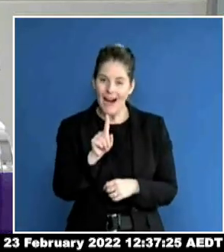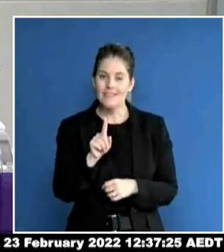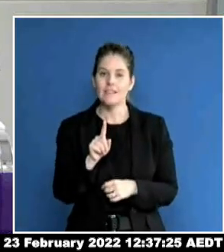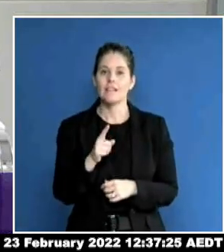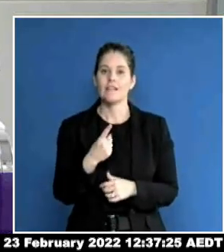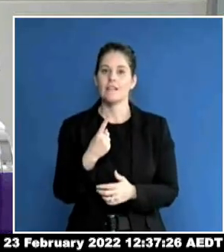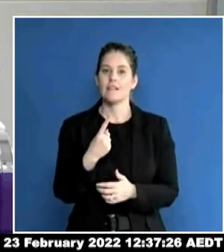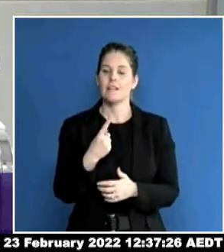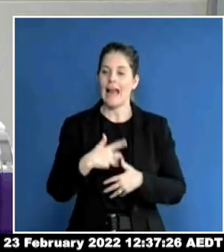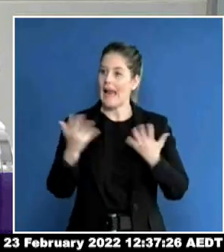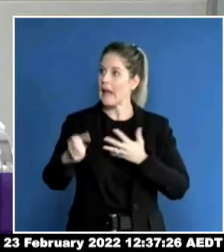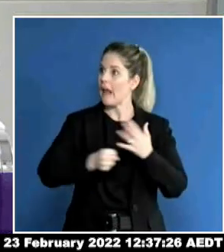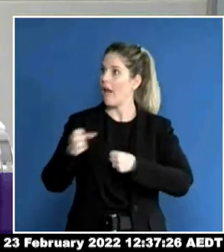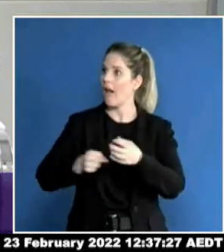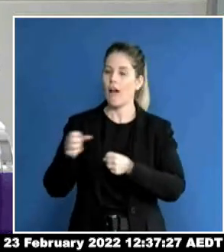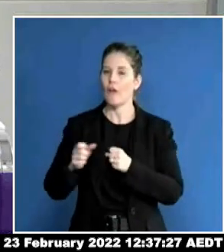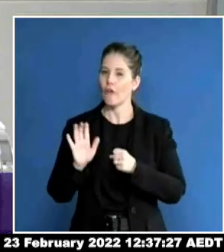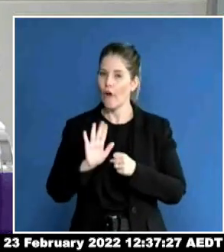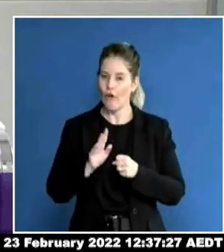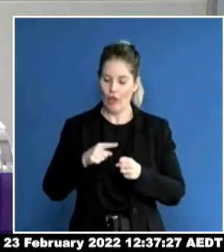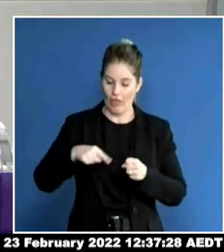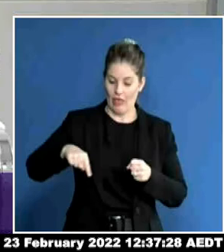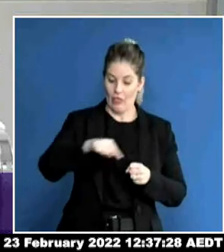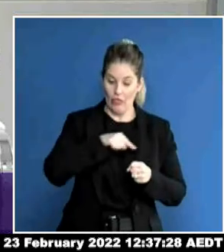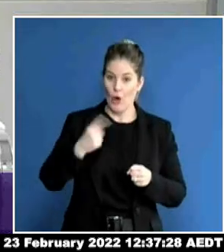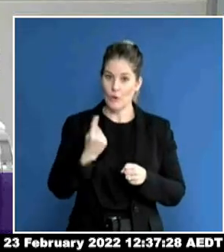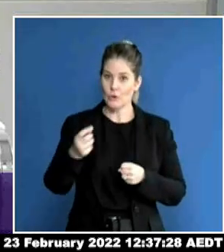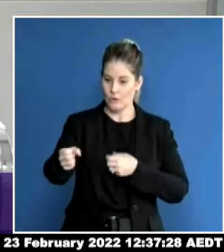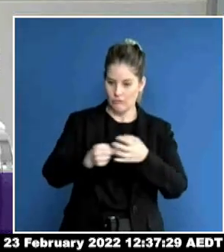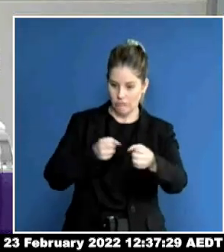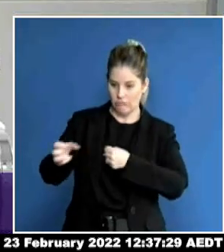that they are having their knowledge drawn on, their understanding of - just the lived